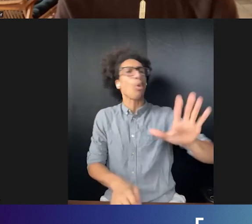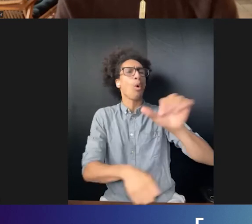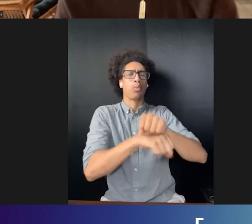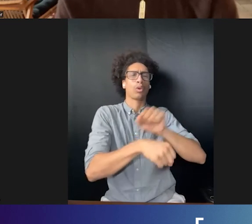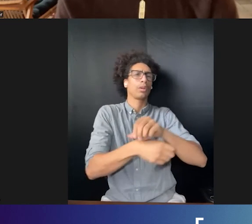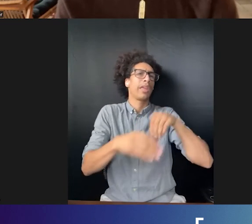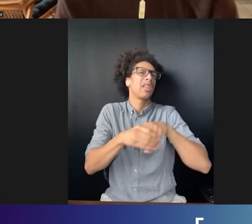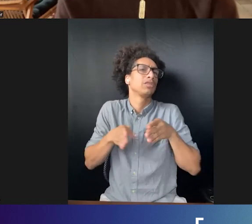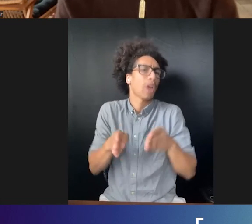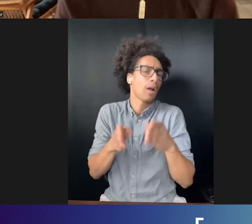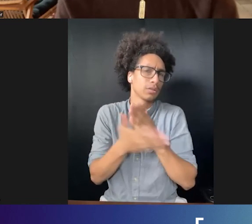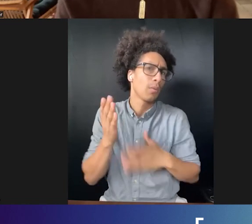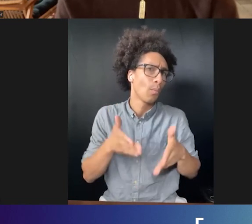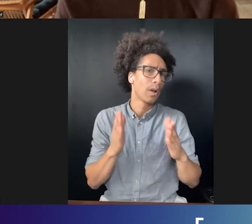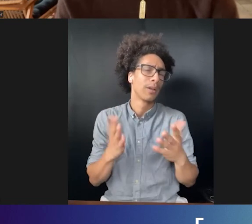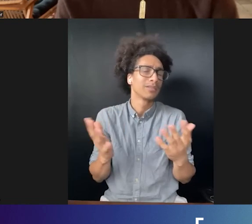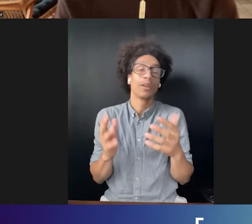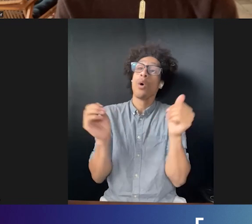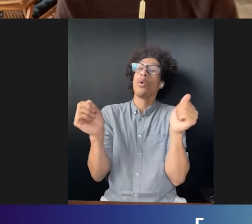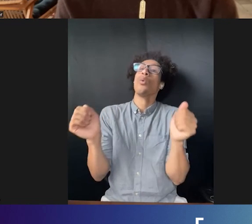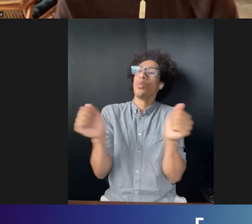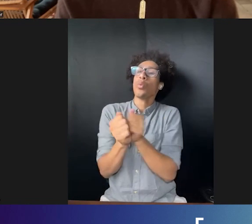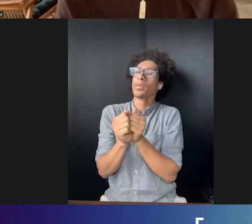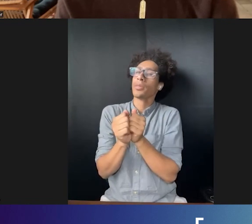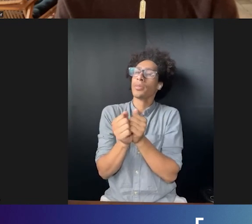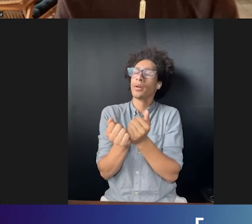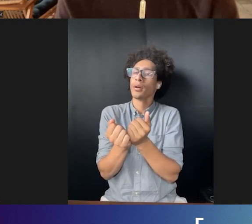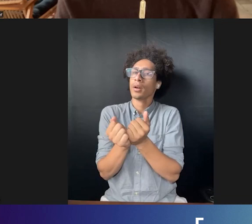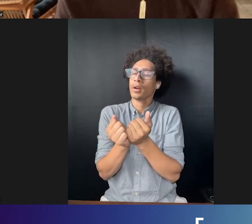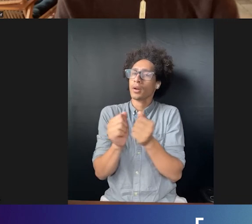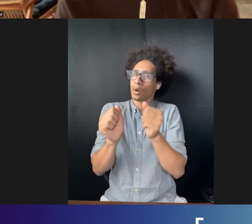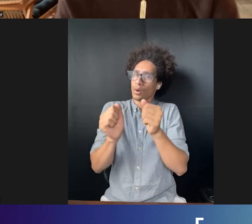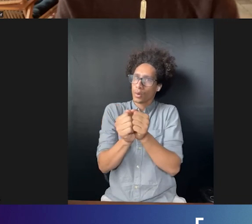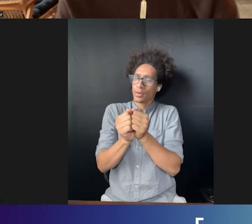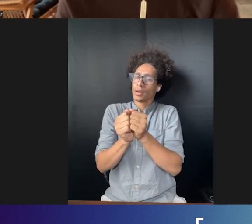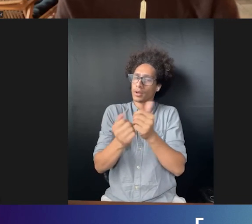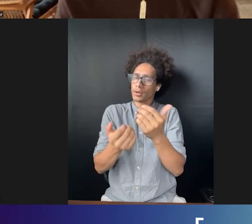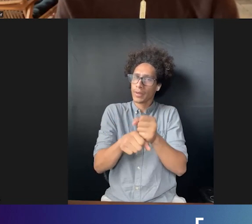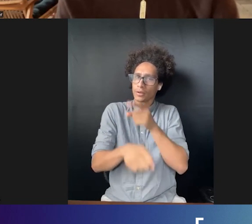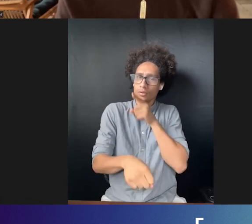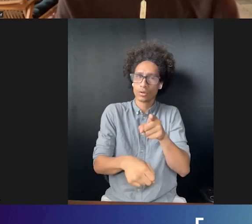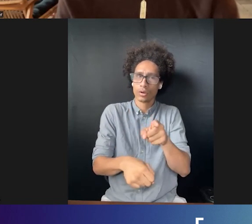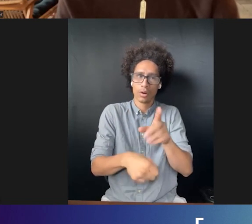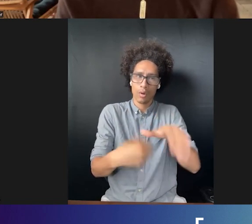with the conditions of making sure that these people that we are, you know, all of these partners we're working with really understand